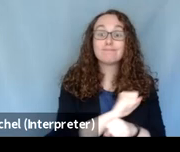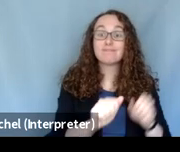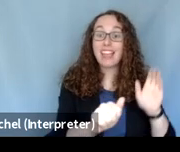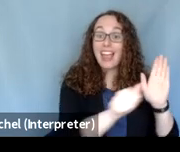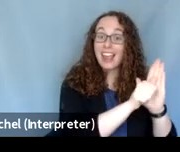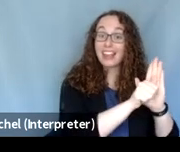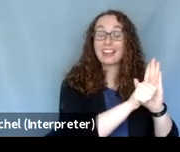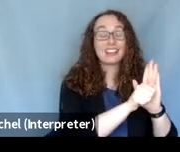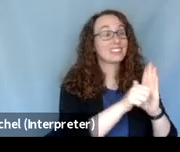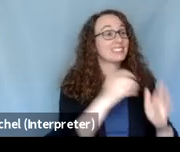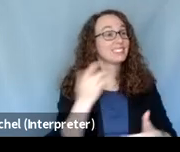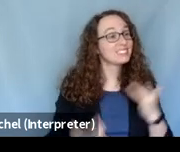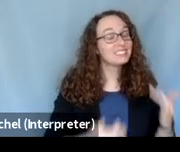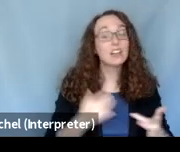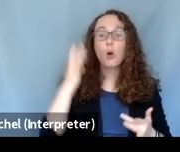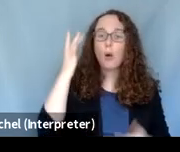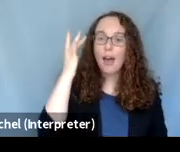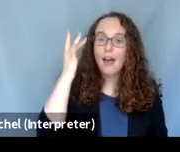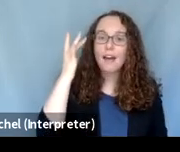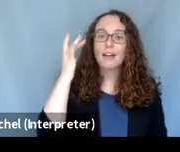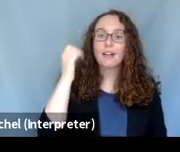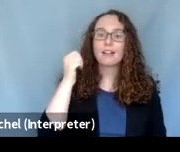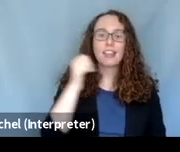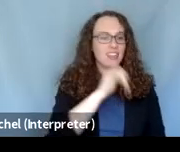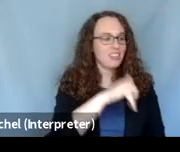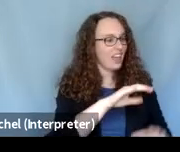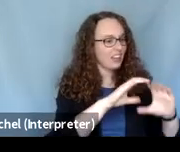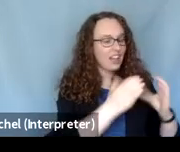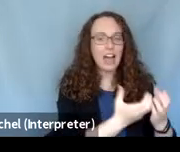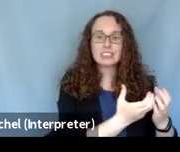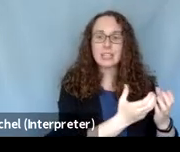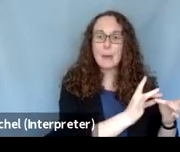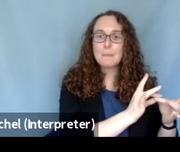because it it made sense to me because it applied to psychology.